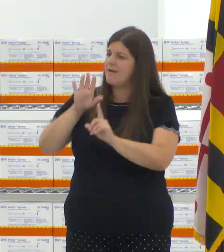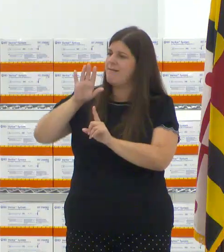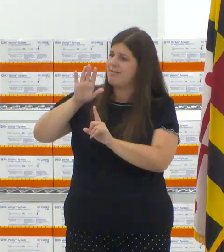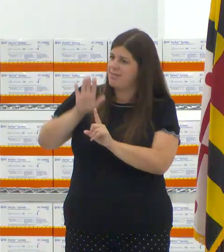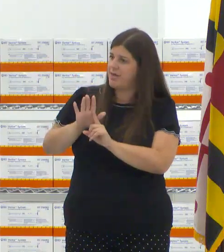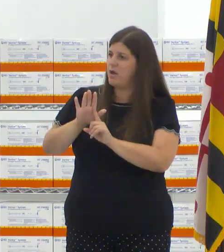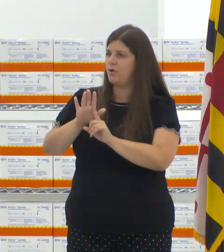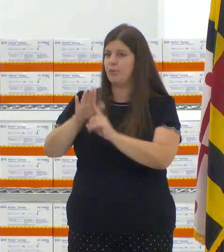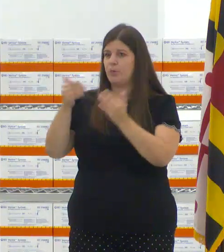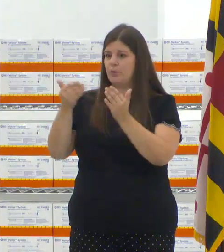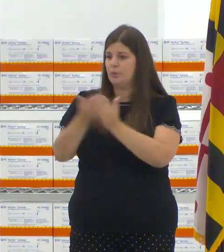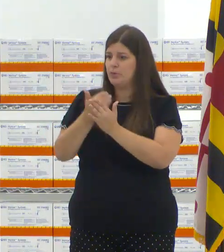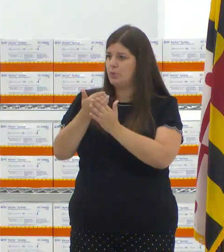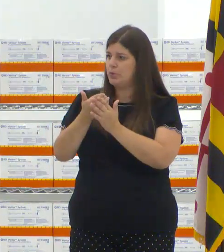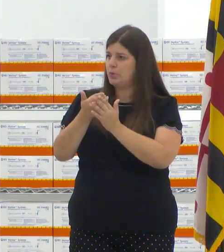Shah, who served I said was -- he headed up